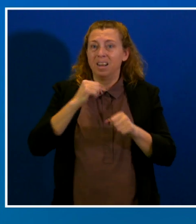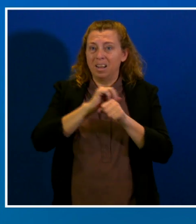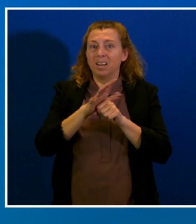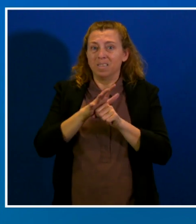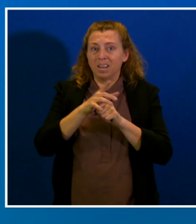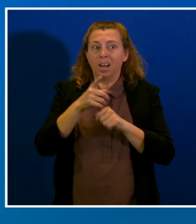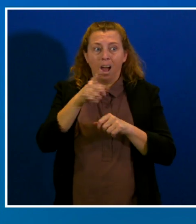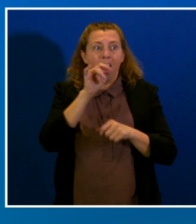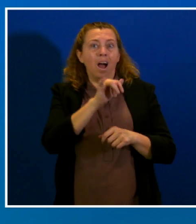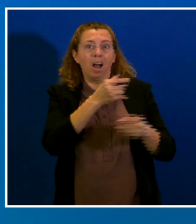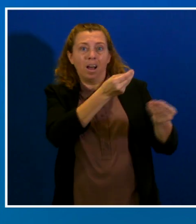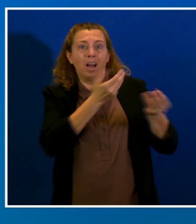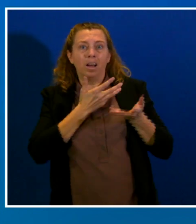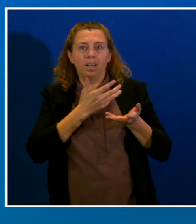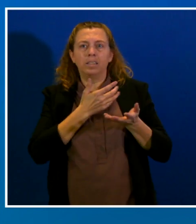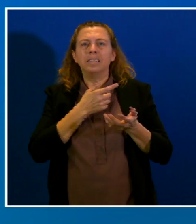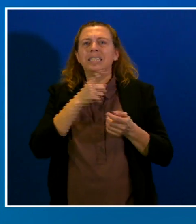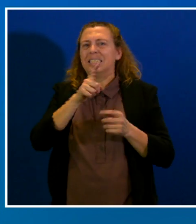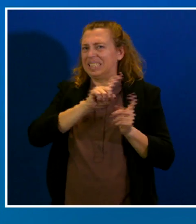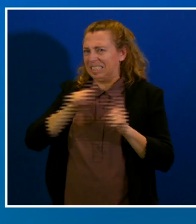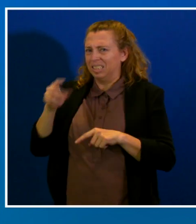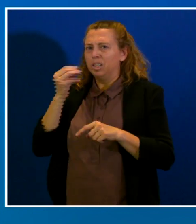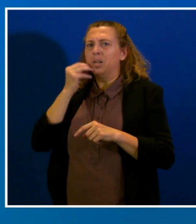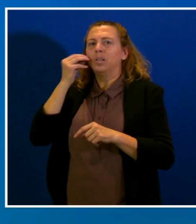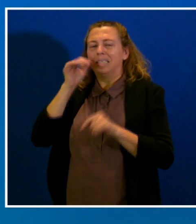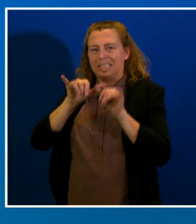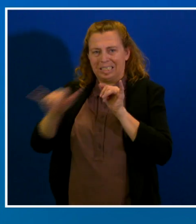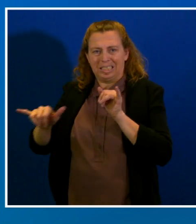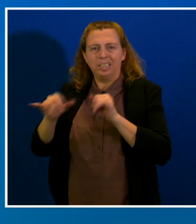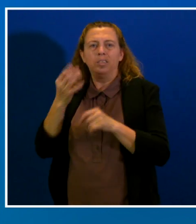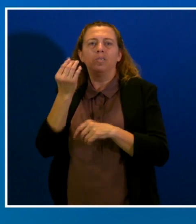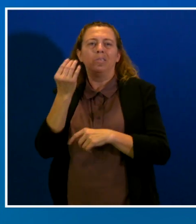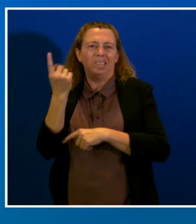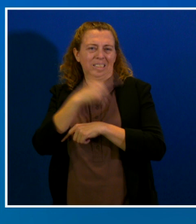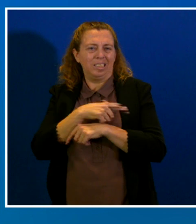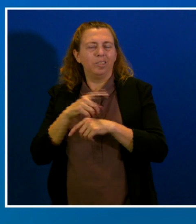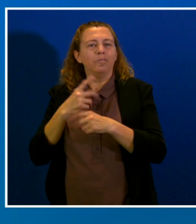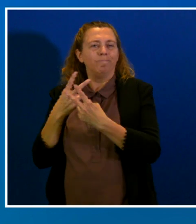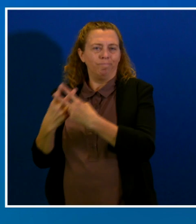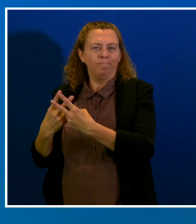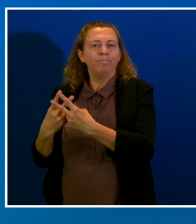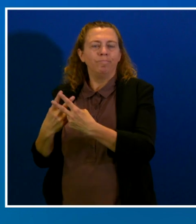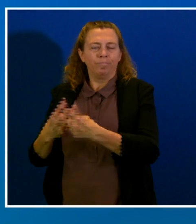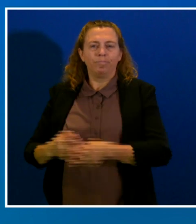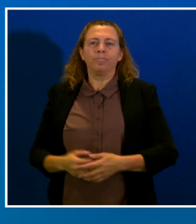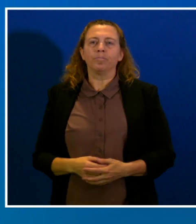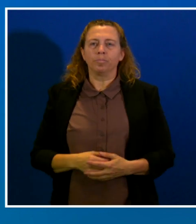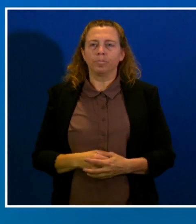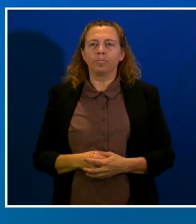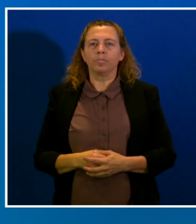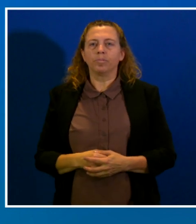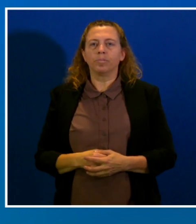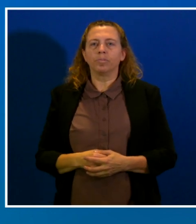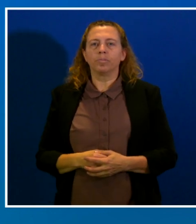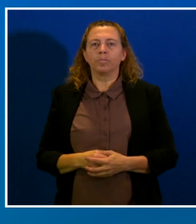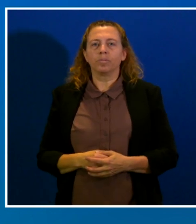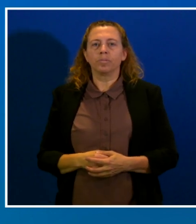Now a word to our local businesses. Assistance for those impacted by the pandemic continues to